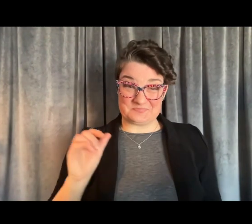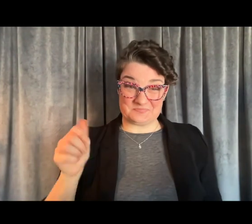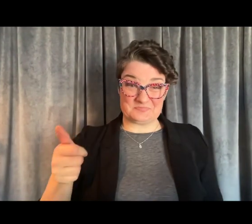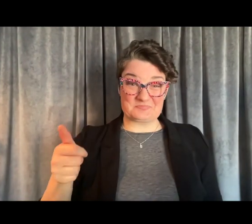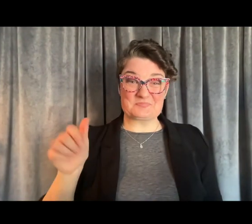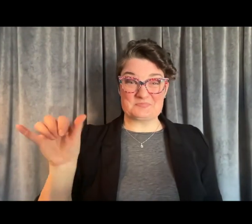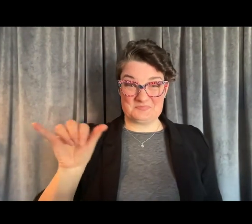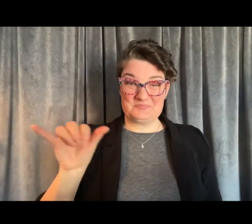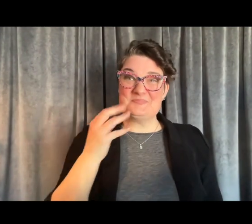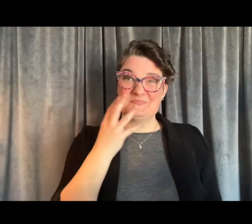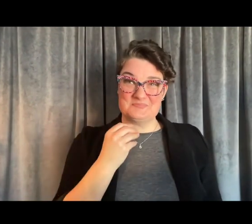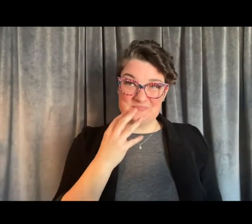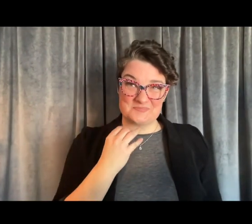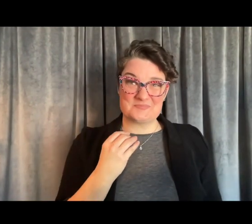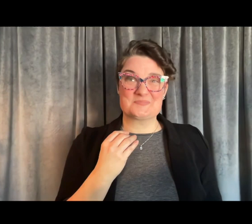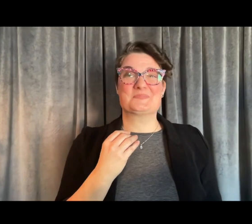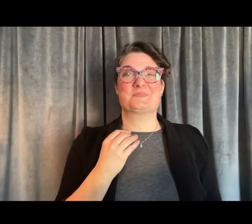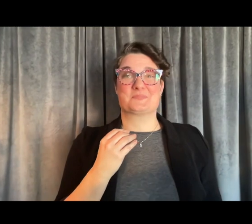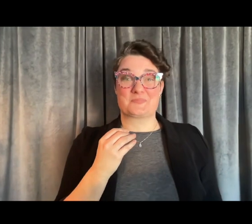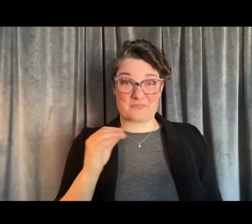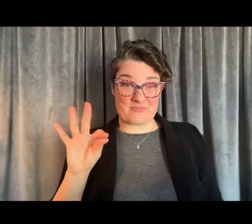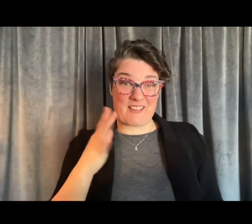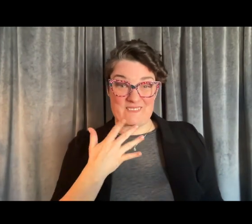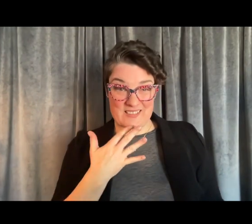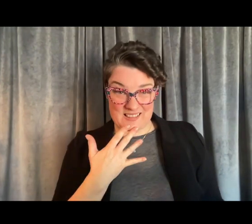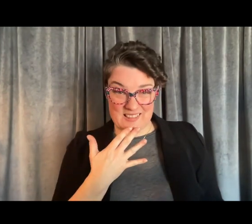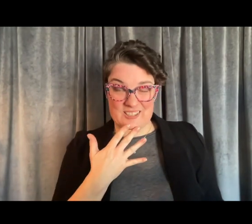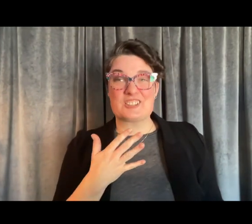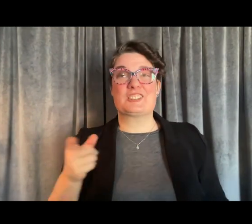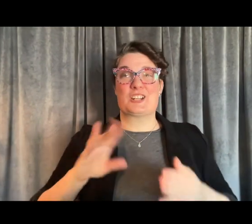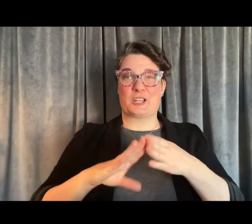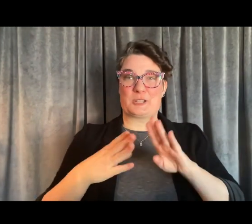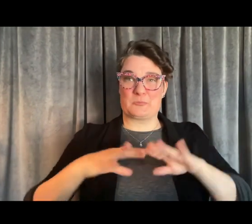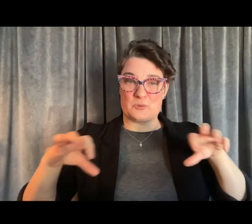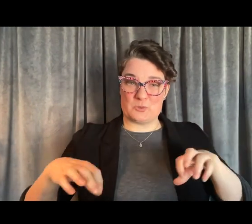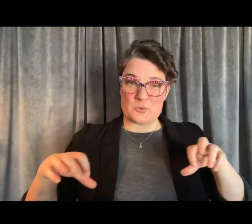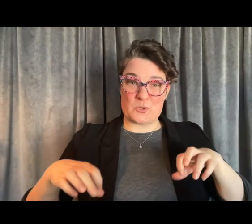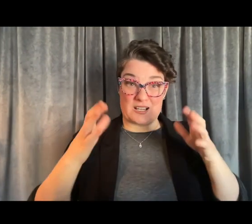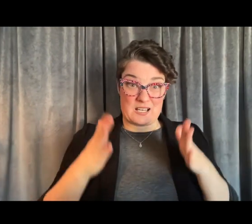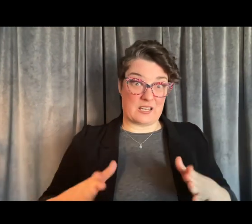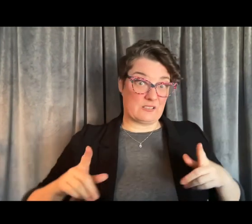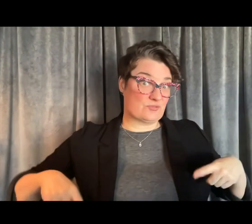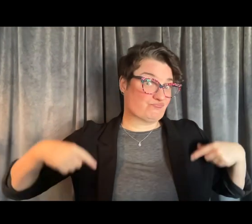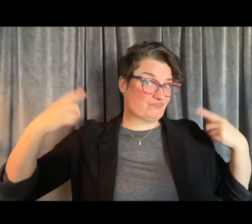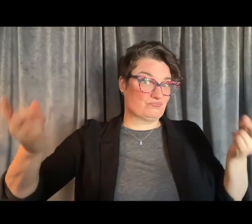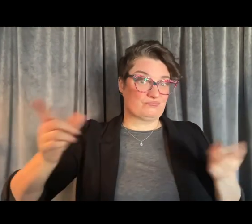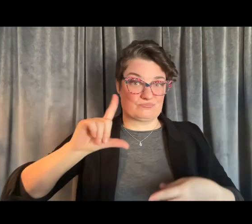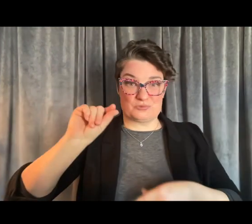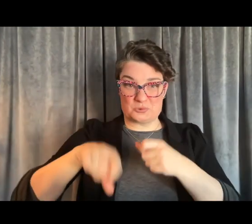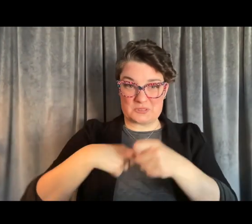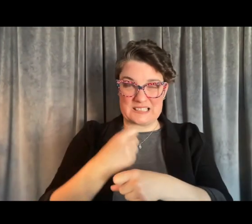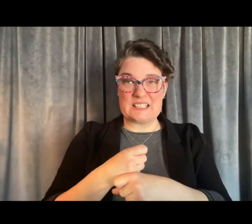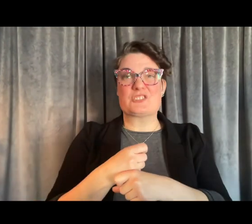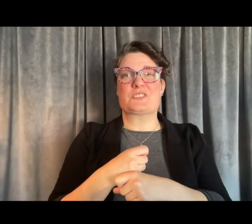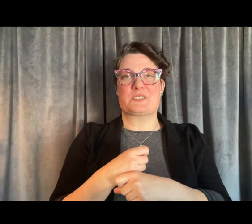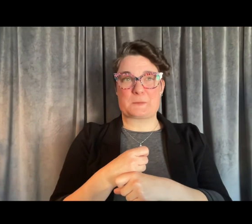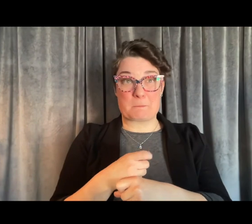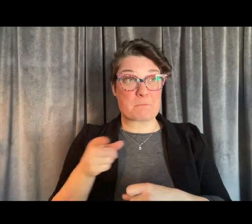Yeah. She is a fellow Jew, a Jew of color, a community organizer for 20 years,